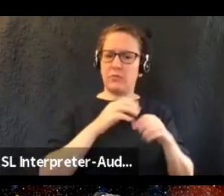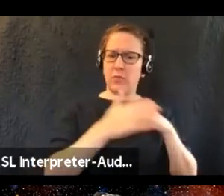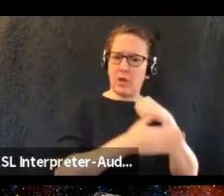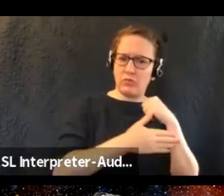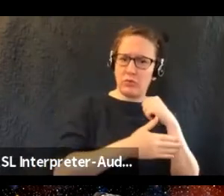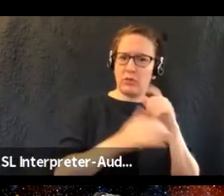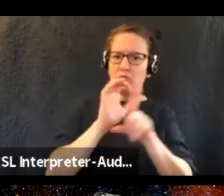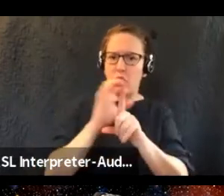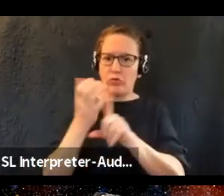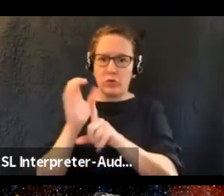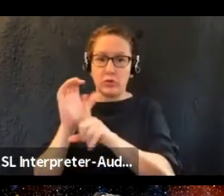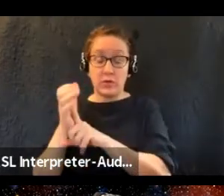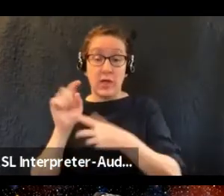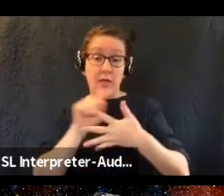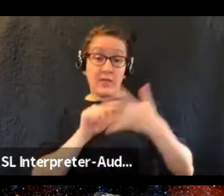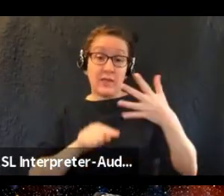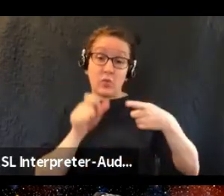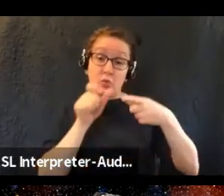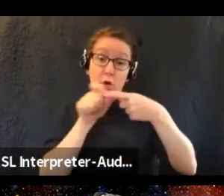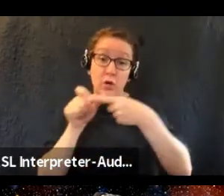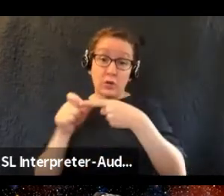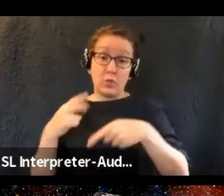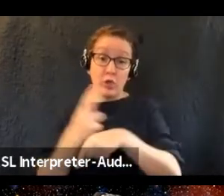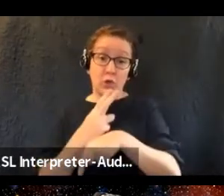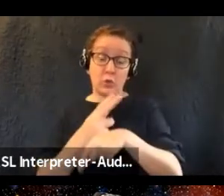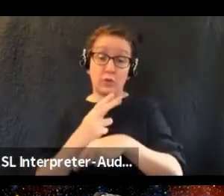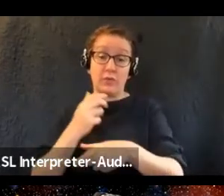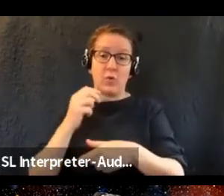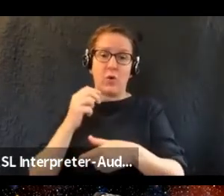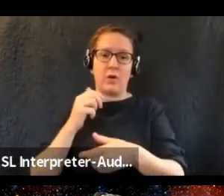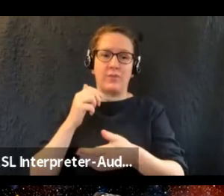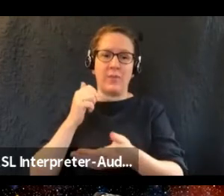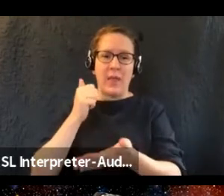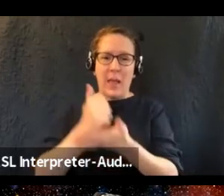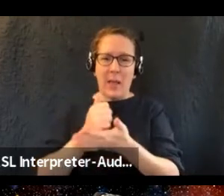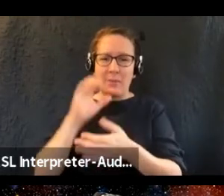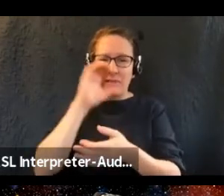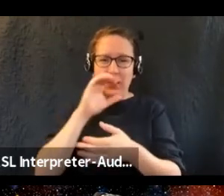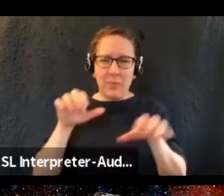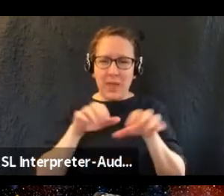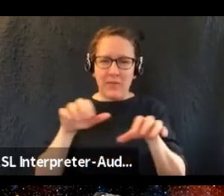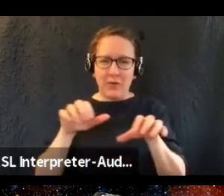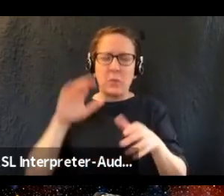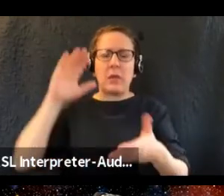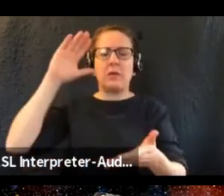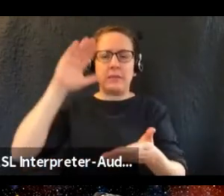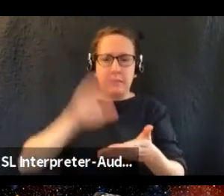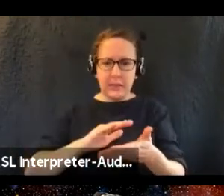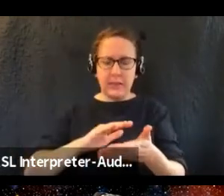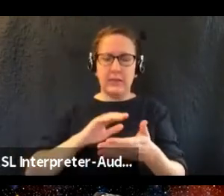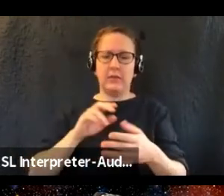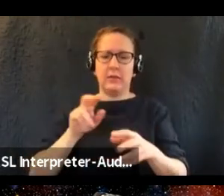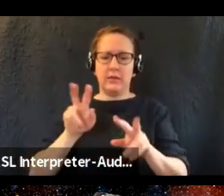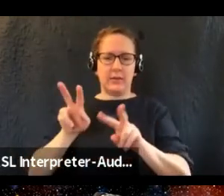we use to help destigmatize help seeking behaviors so that training can go both ways.